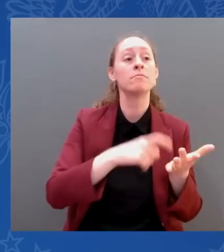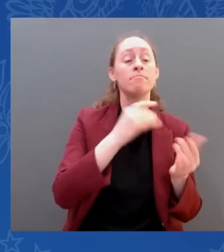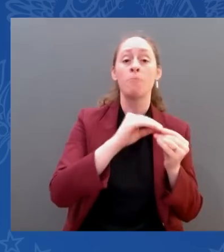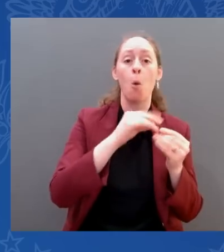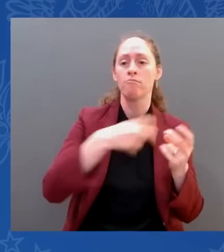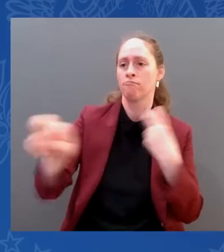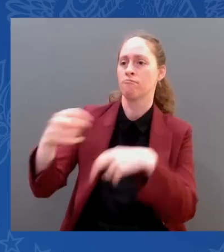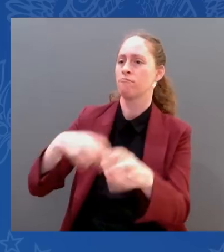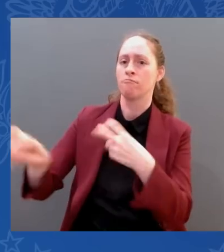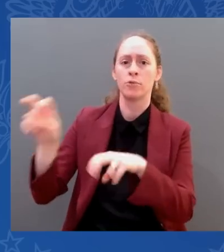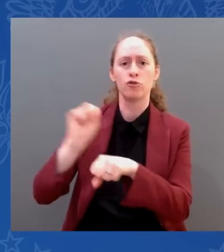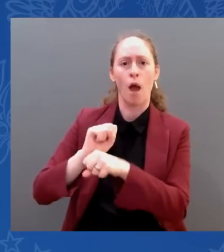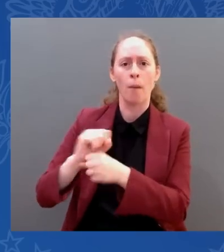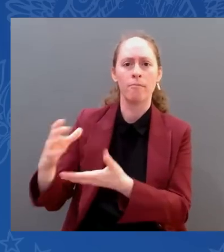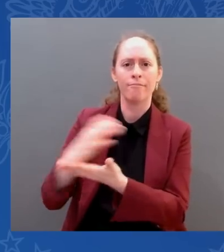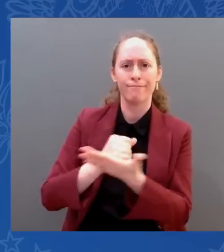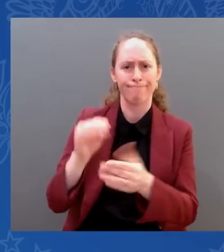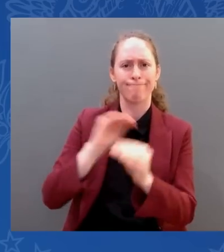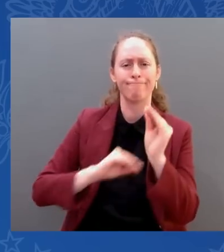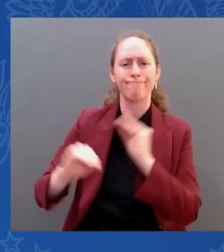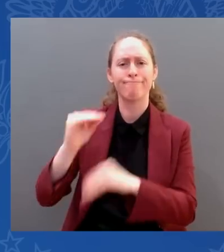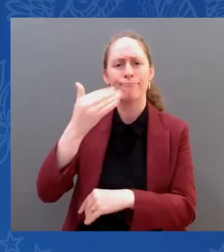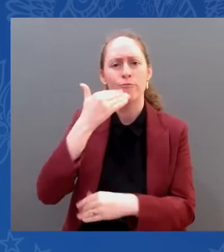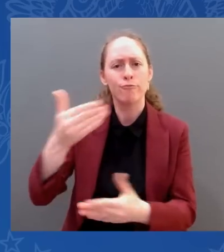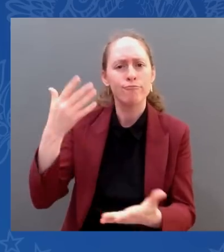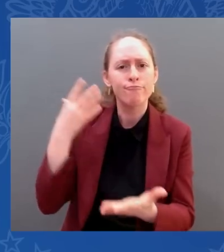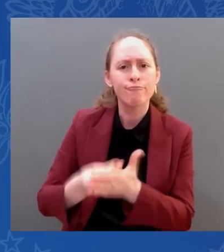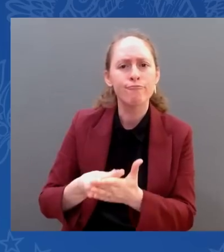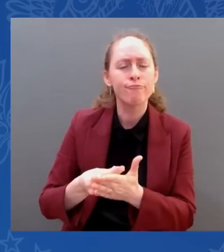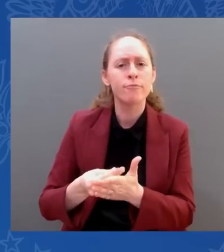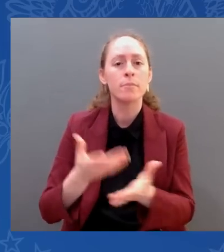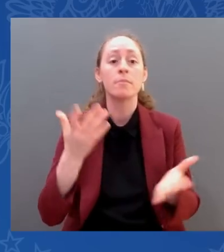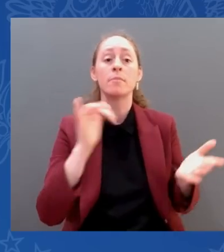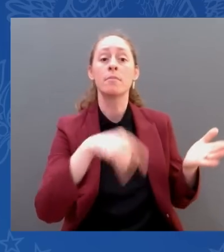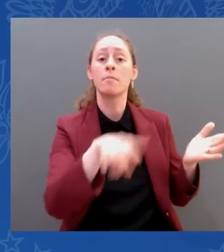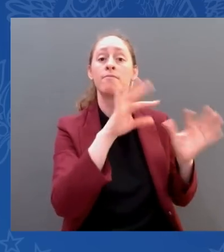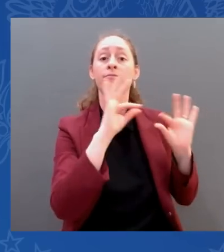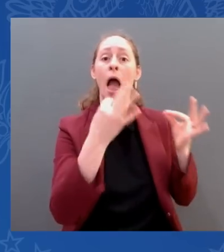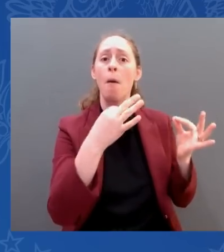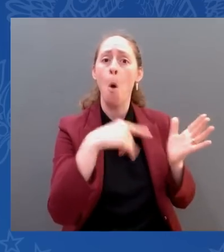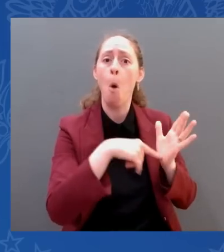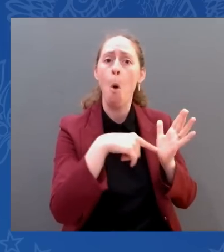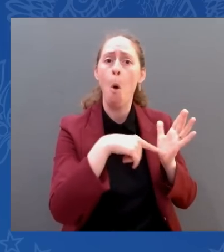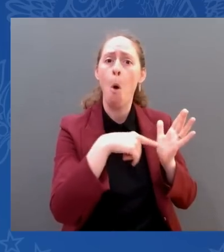They have more savings than they've had. And we're doing it all while cutting the federal deficit